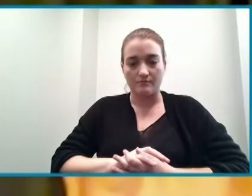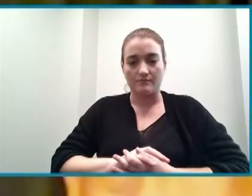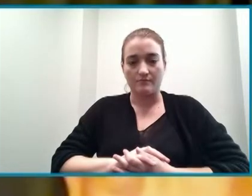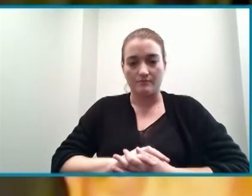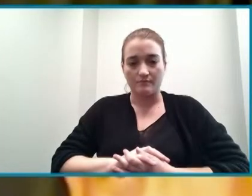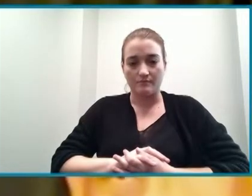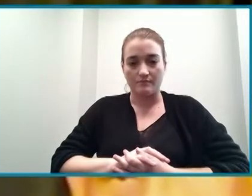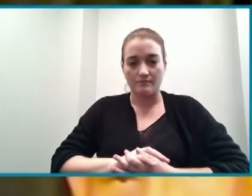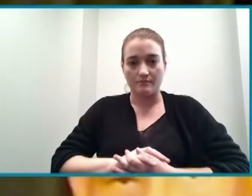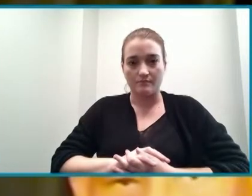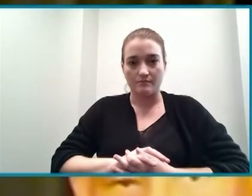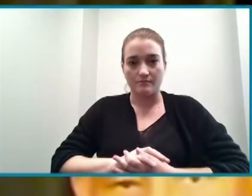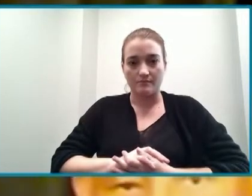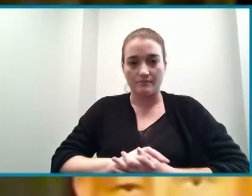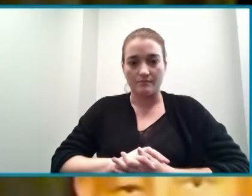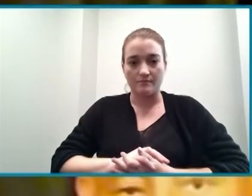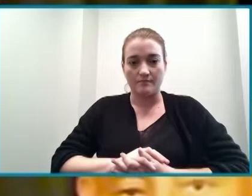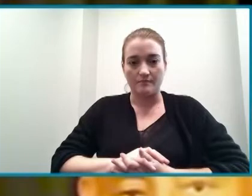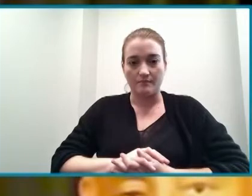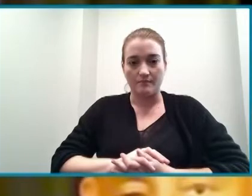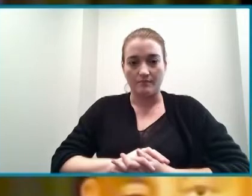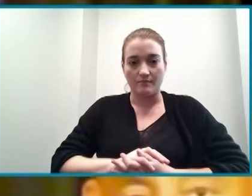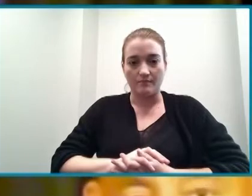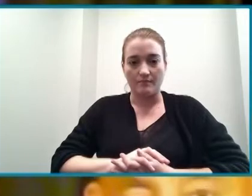two times and all over in the United States, Oklahoma.